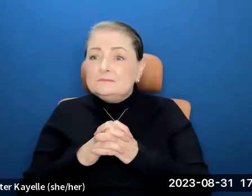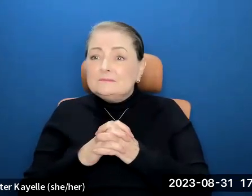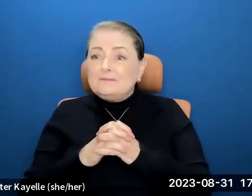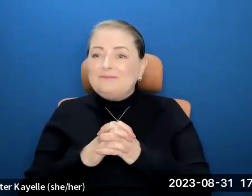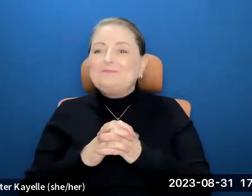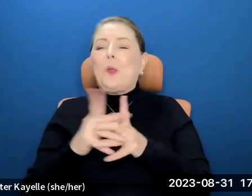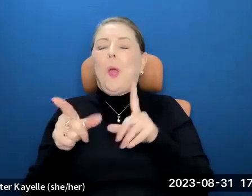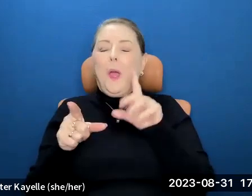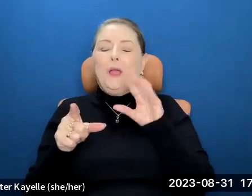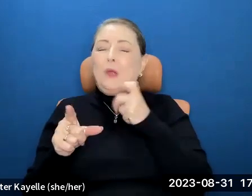oh no problem Renee